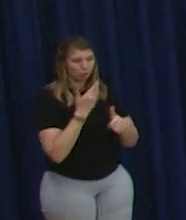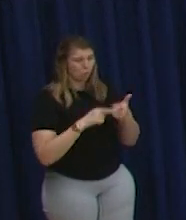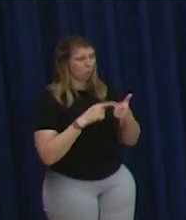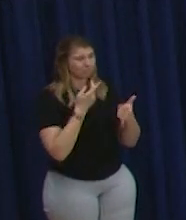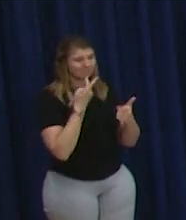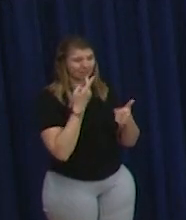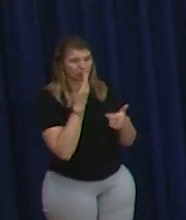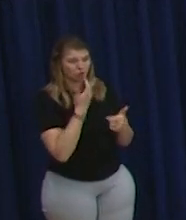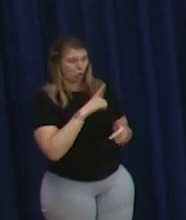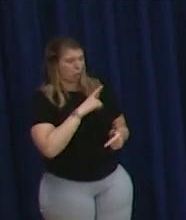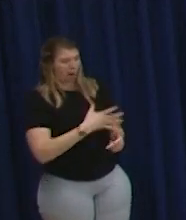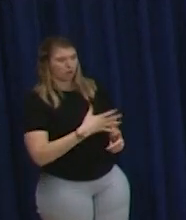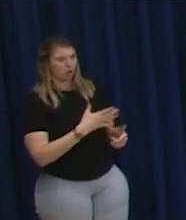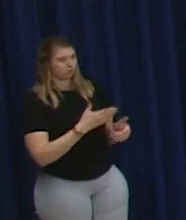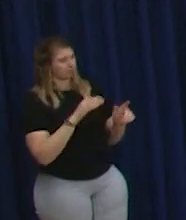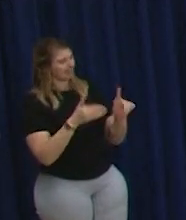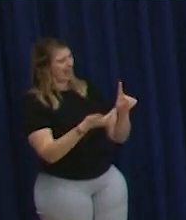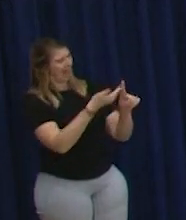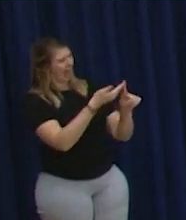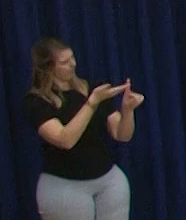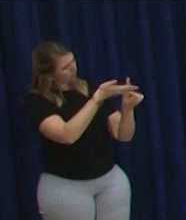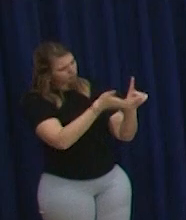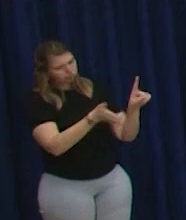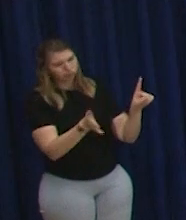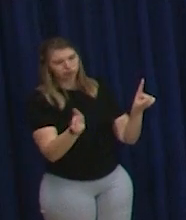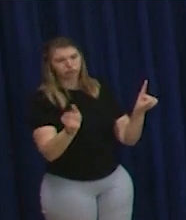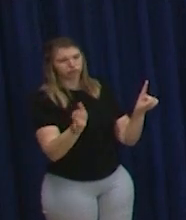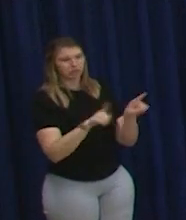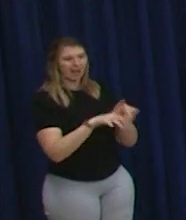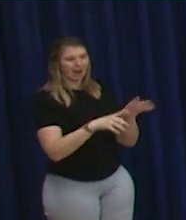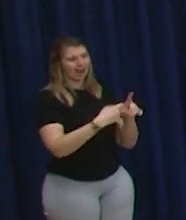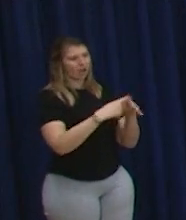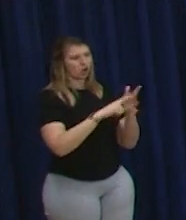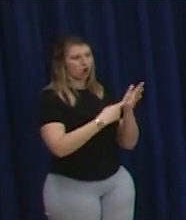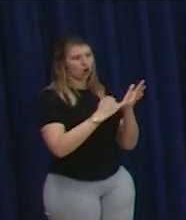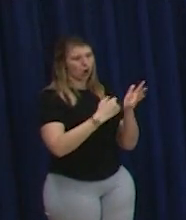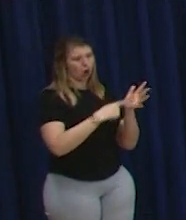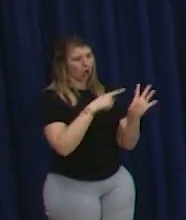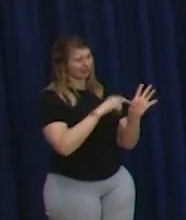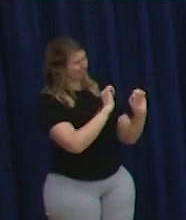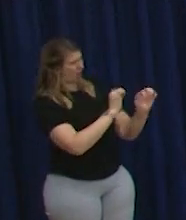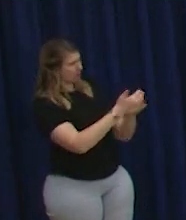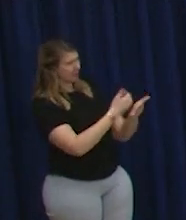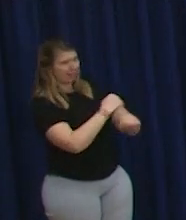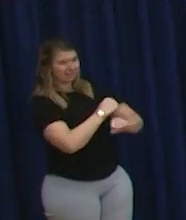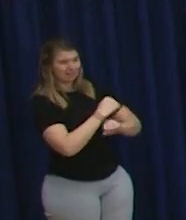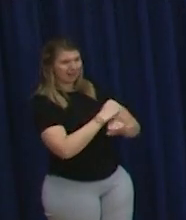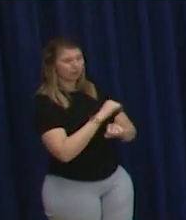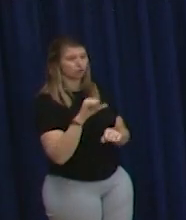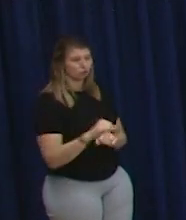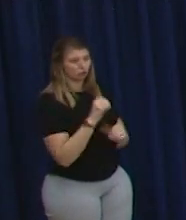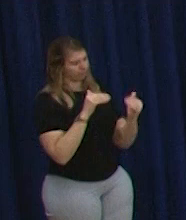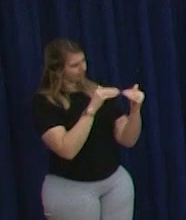to be Brian arow and Clemens, Kirsty Clemens safe spaces for all students, whether they neurodiverse